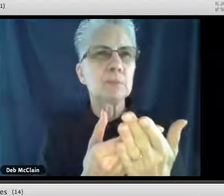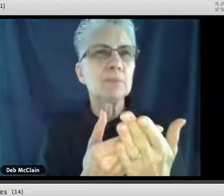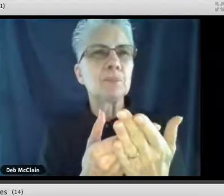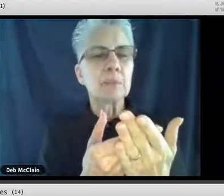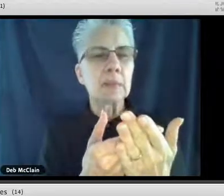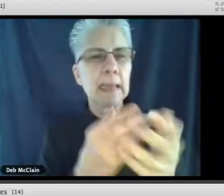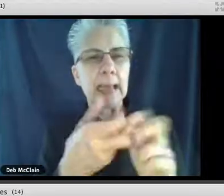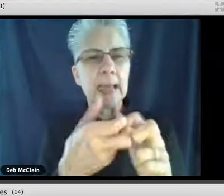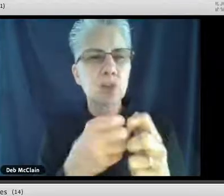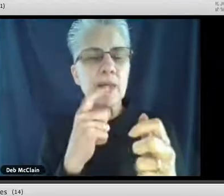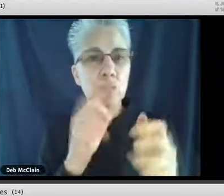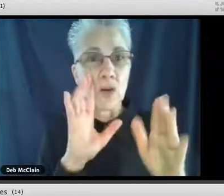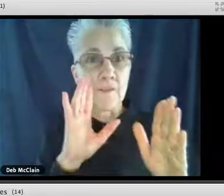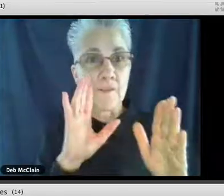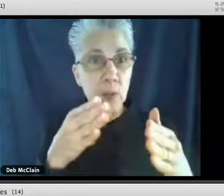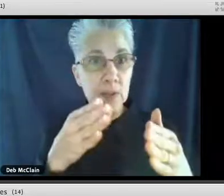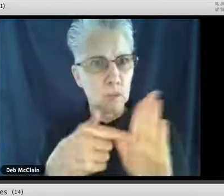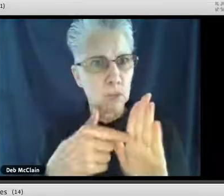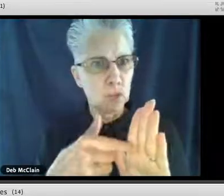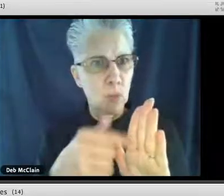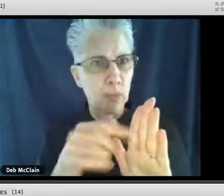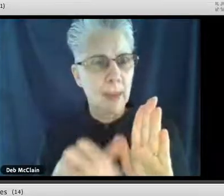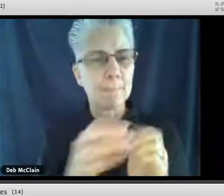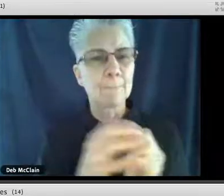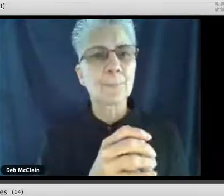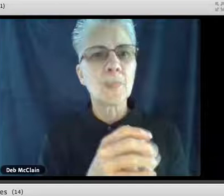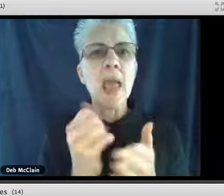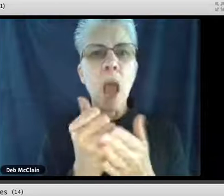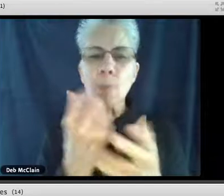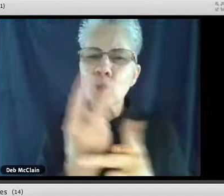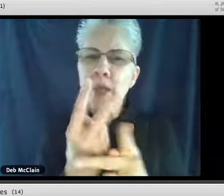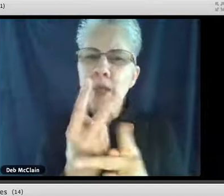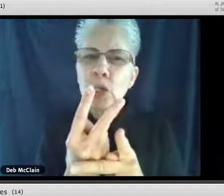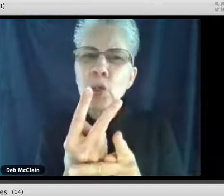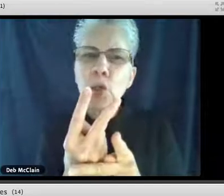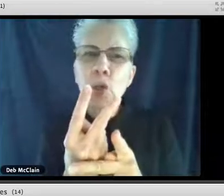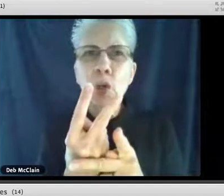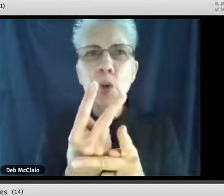that you need to focus on. It will help you figure out the whole website